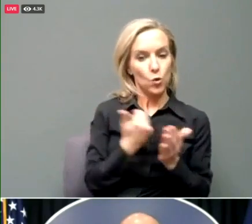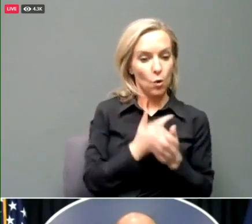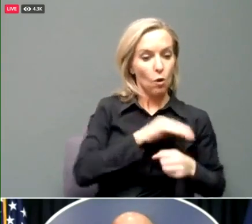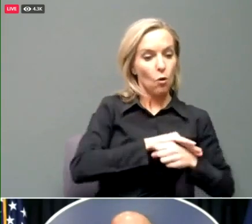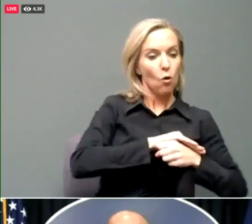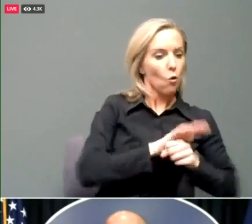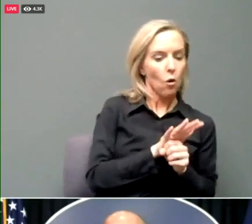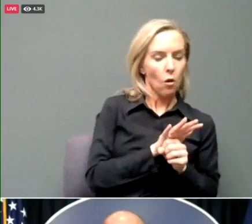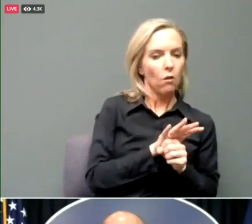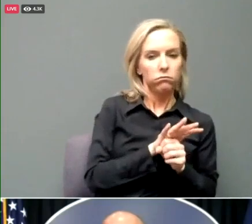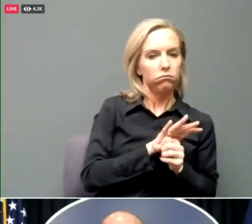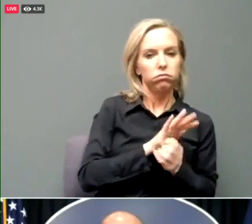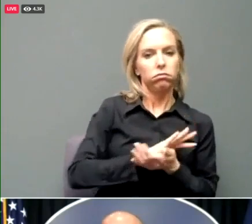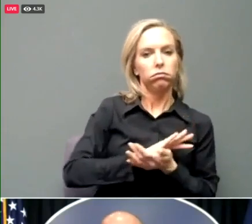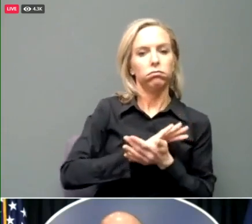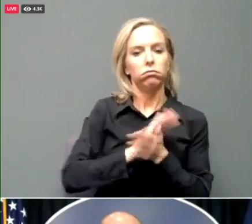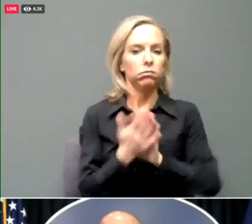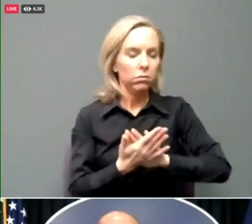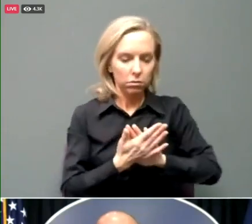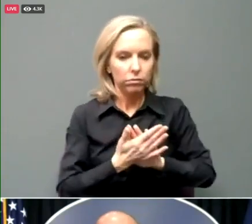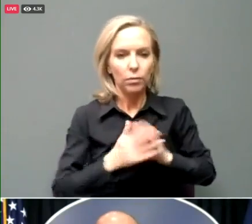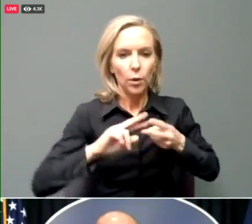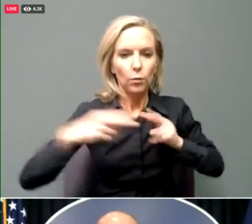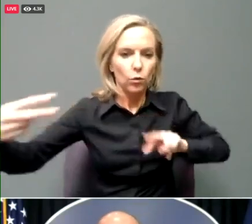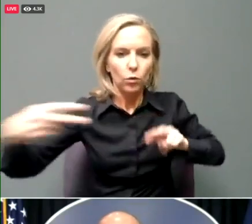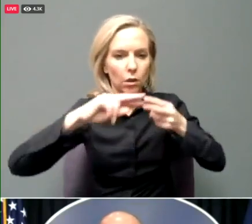majority of these mutations have no clinical meaning. They have no